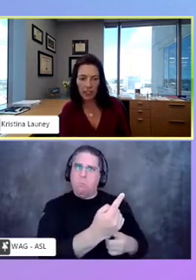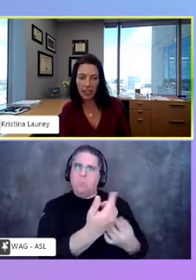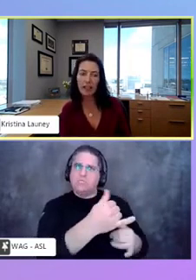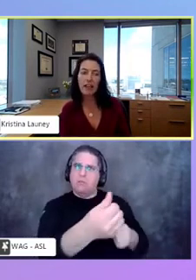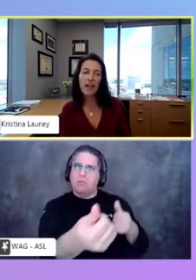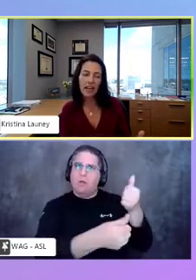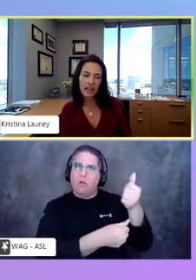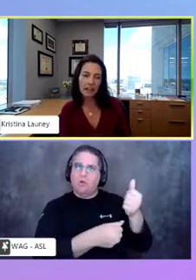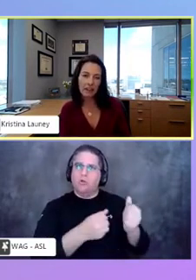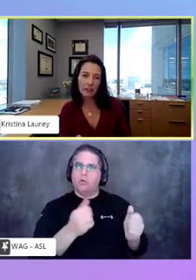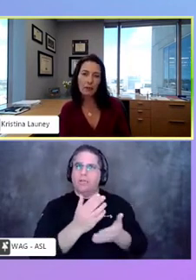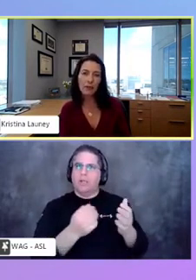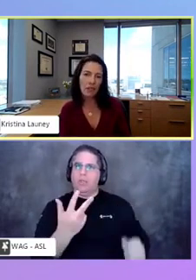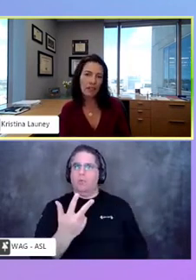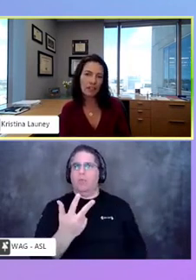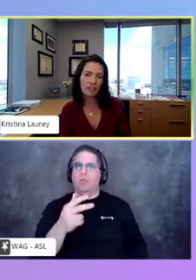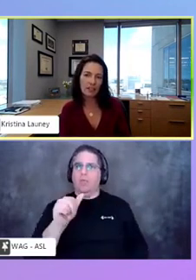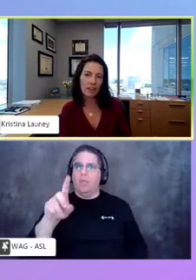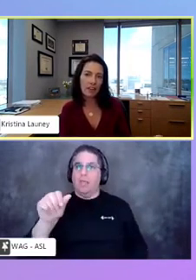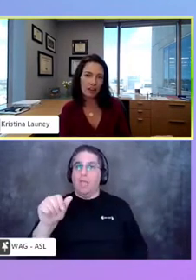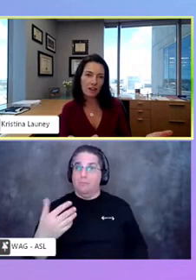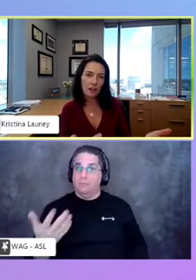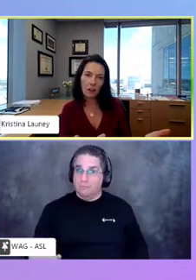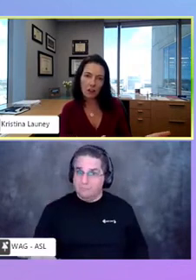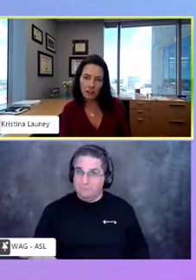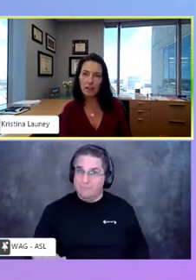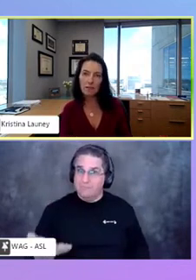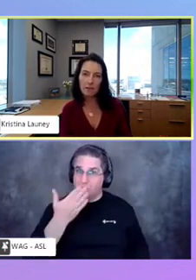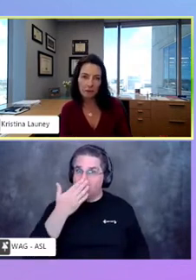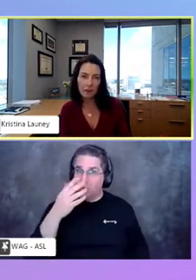actual physical place or whether a web only business